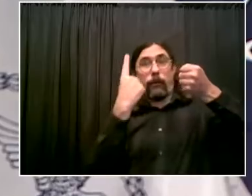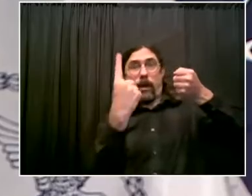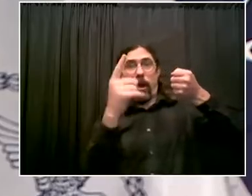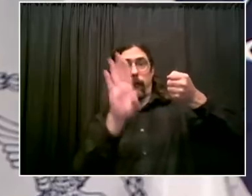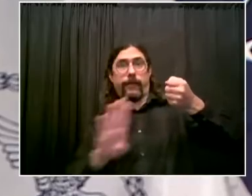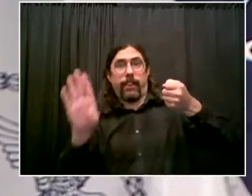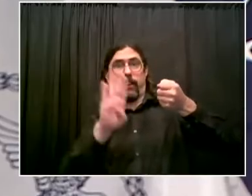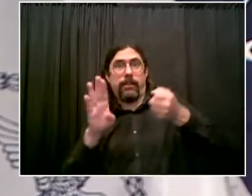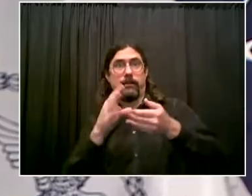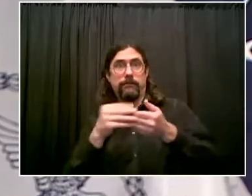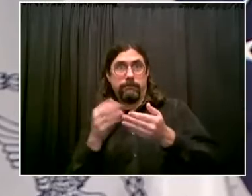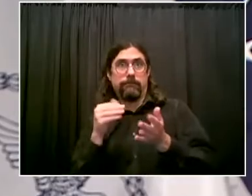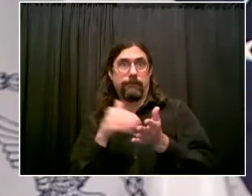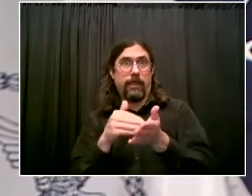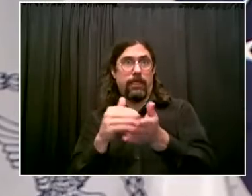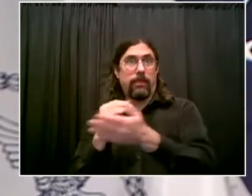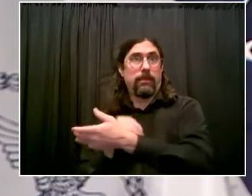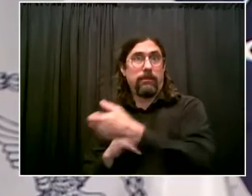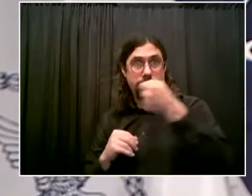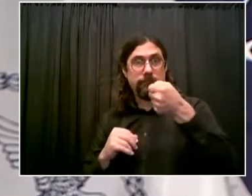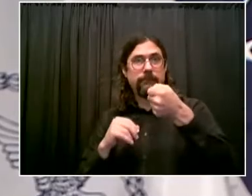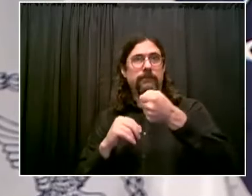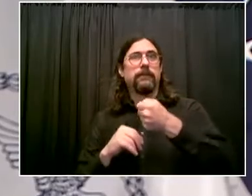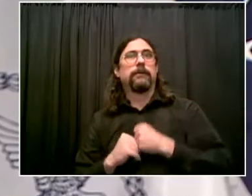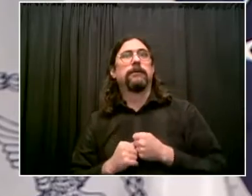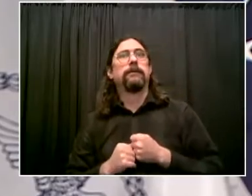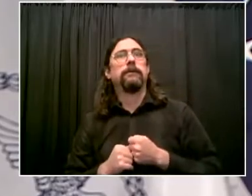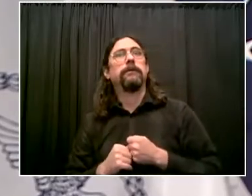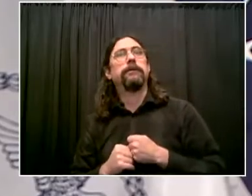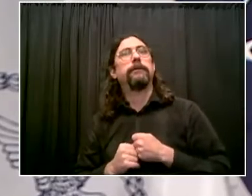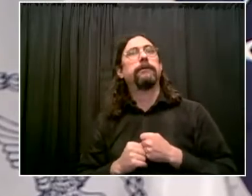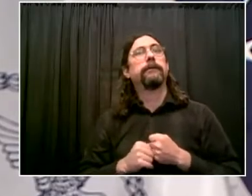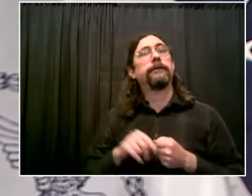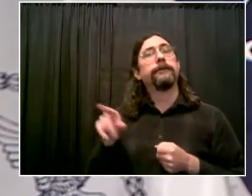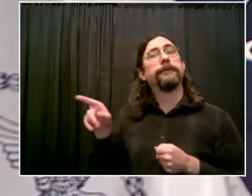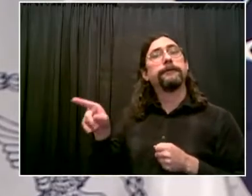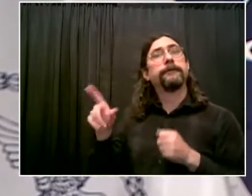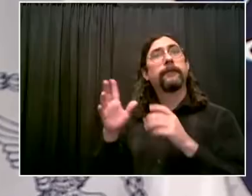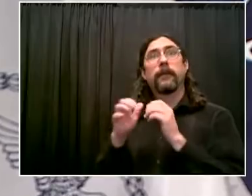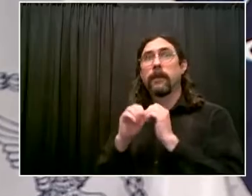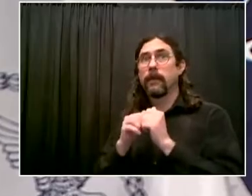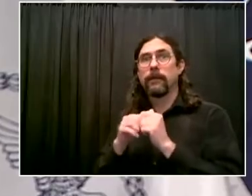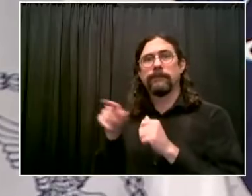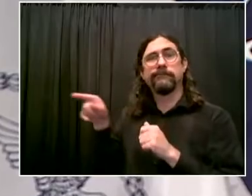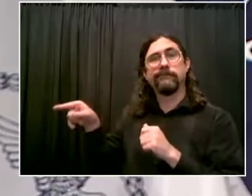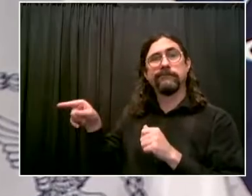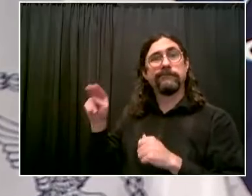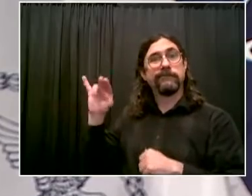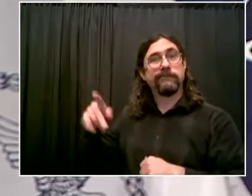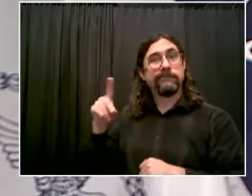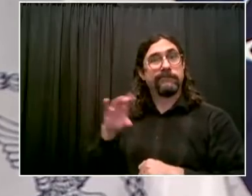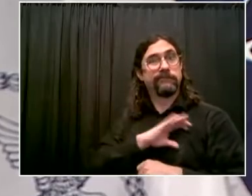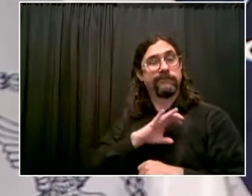YOUAS K MSOE PEOPLE SY AIT IT HAPPENED AND SOME PEOPLE SAID IT DIDN'T. WE ALSO SAW NYPD GO THROUGH WITH